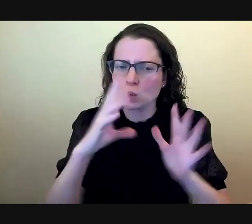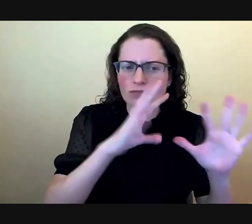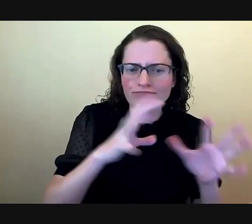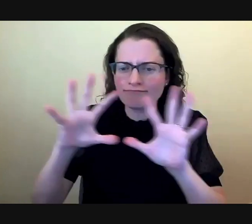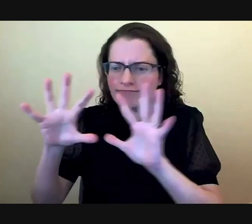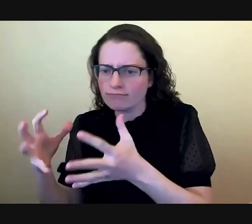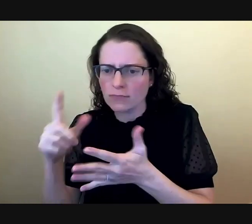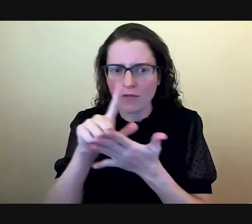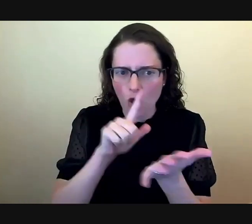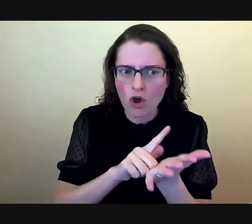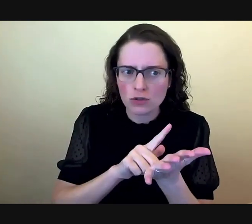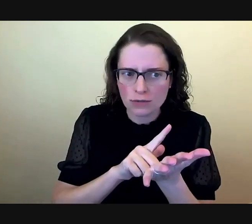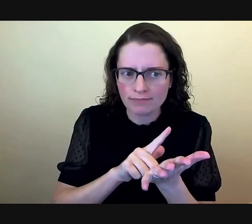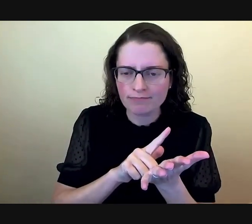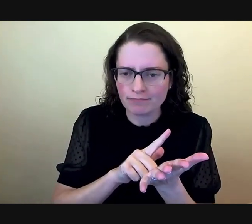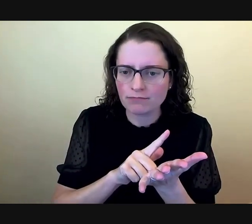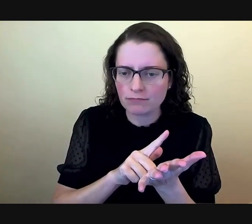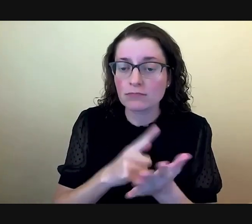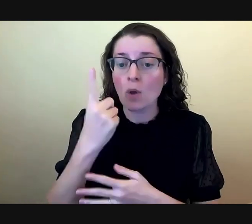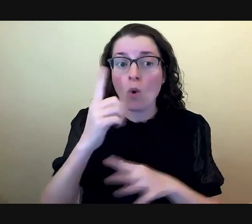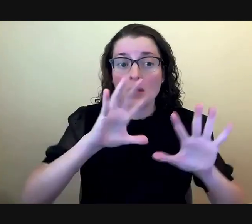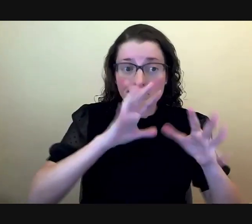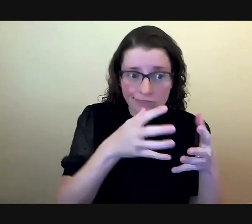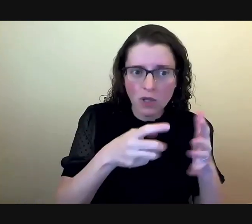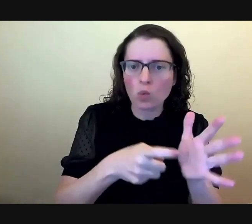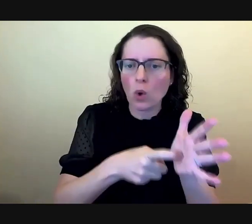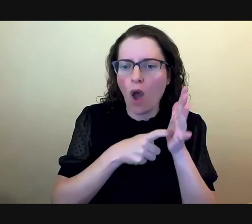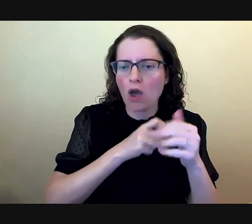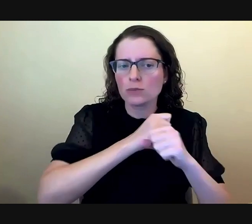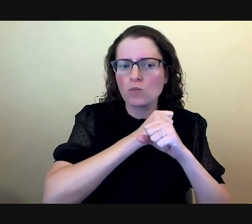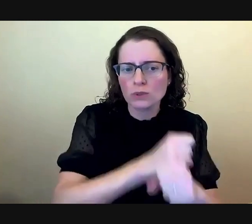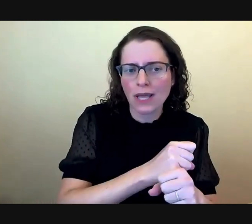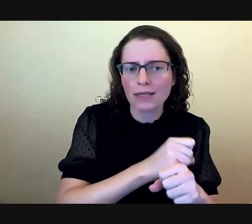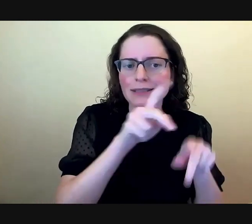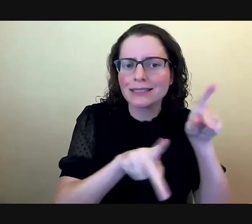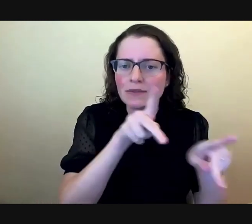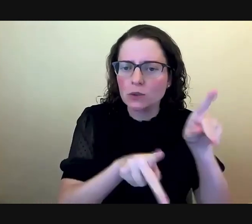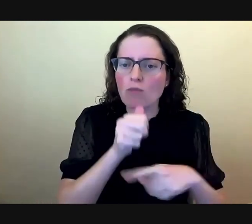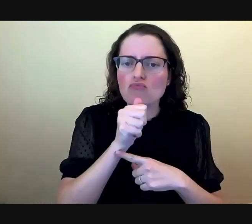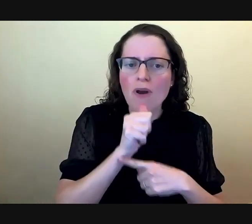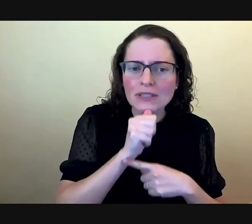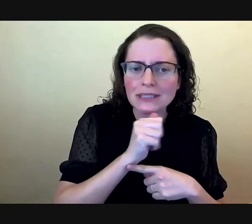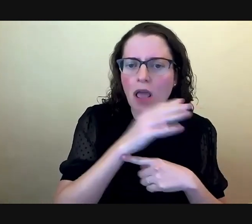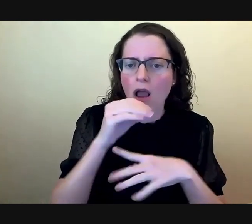will be talking about two categories within law. One category is about required protections